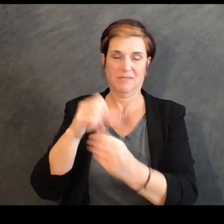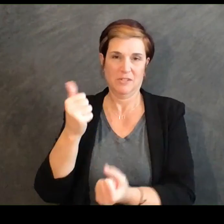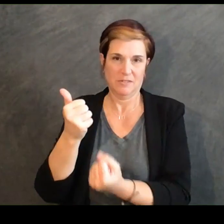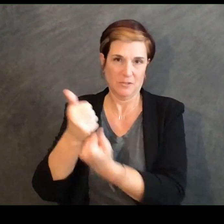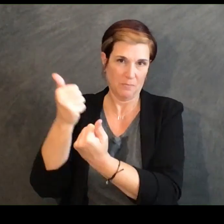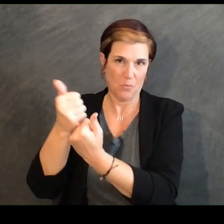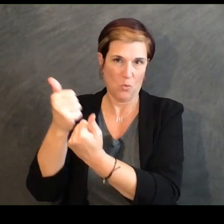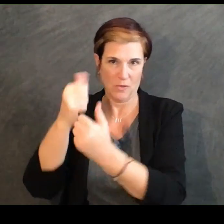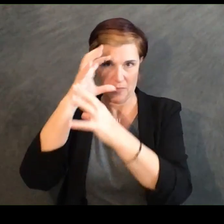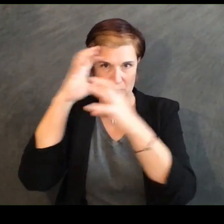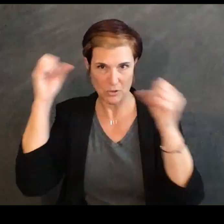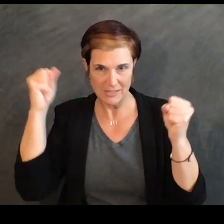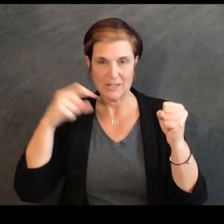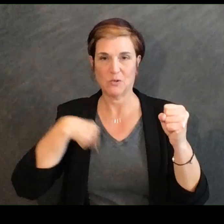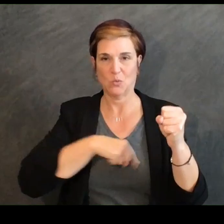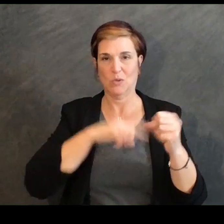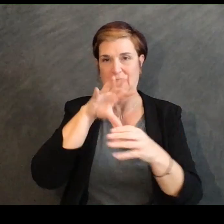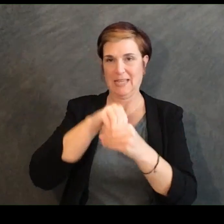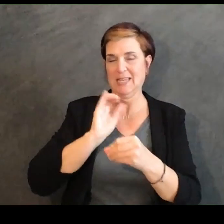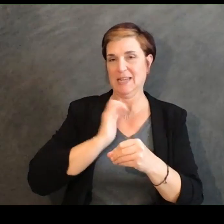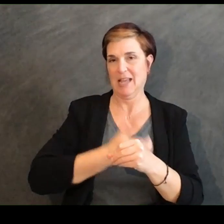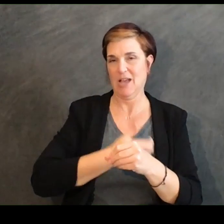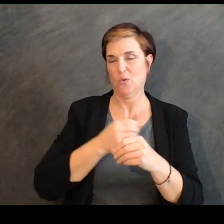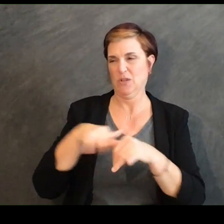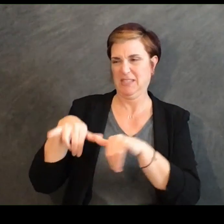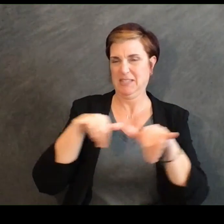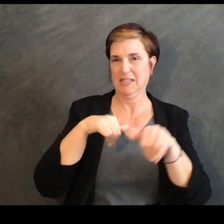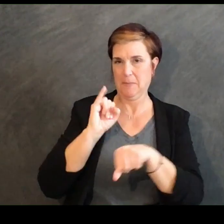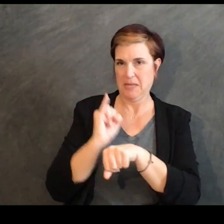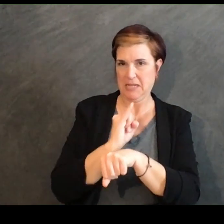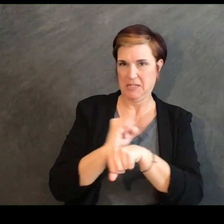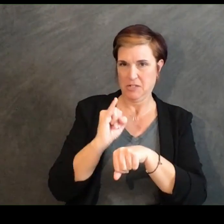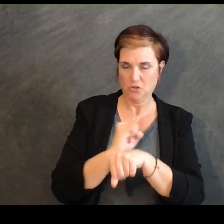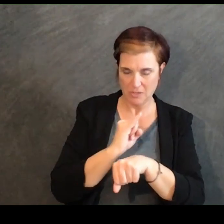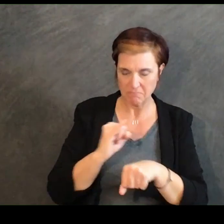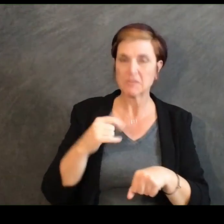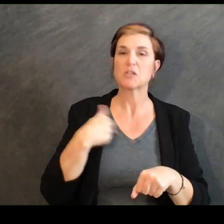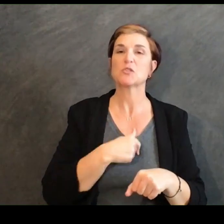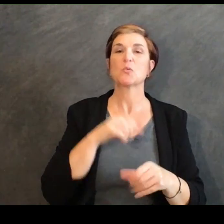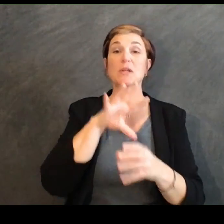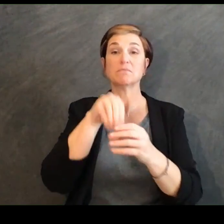an industry and we took that opportunity work with the FDA work with the Center